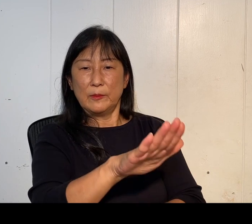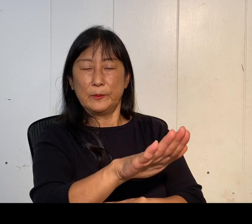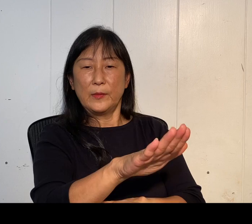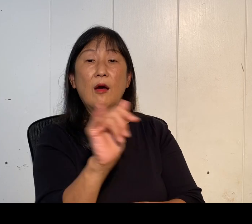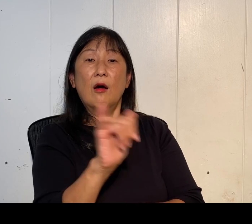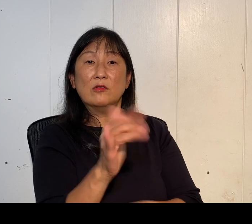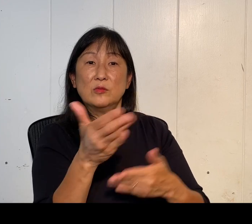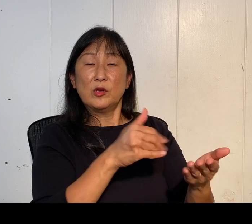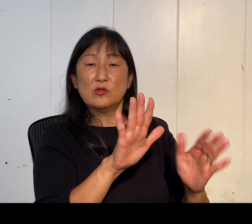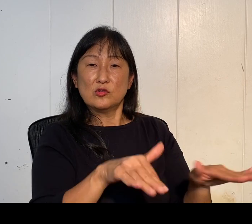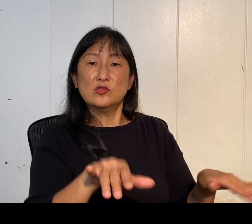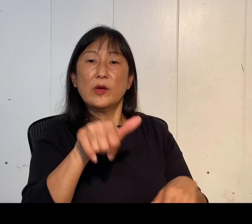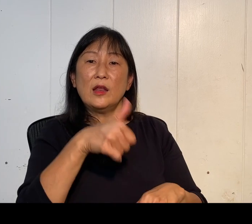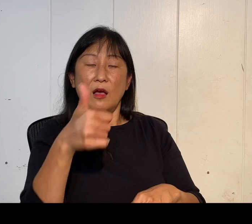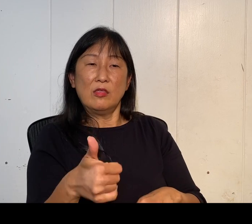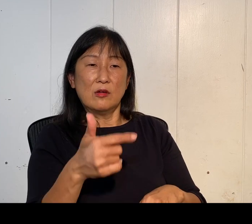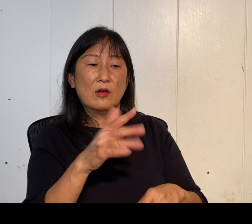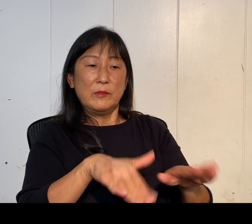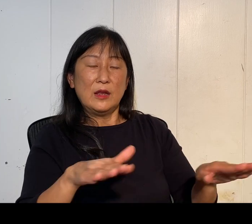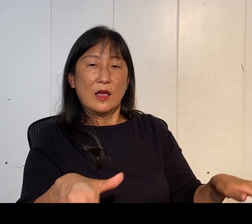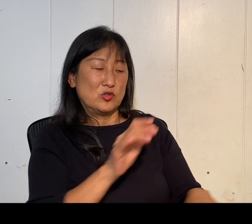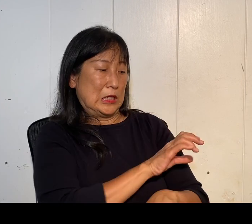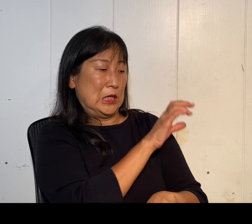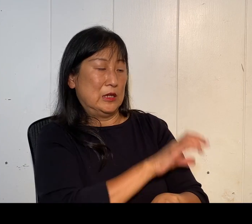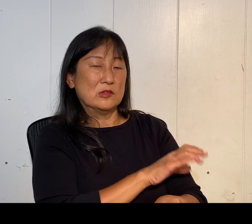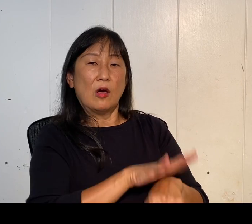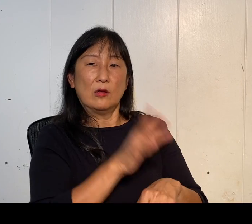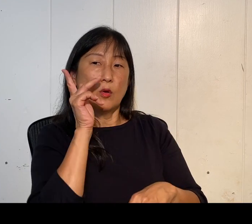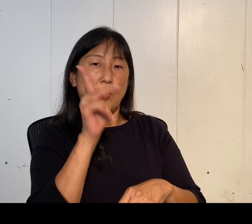to 6 p.m You can also bring your child to one of the other pediatric clinics on Kauai